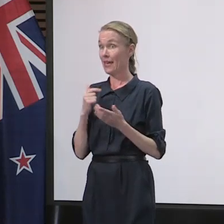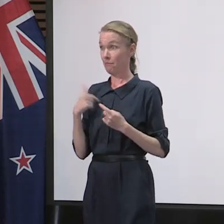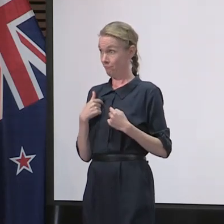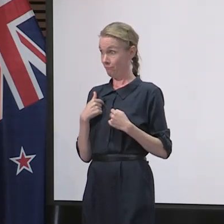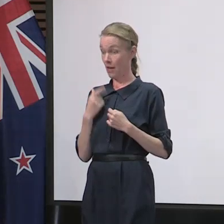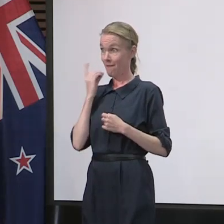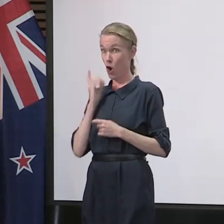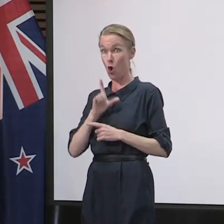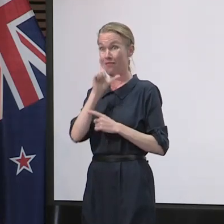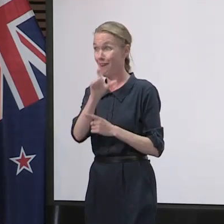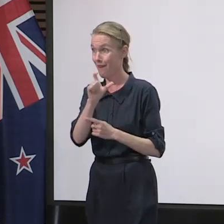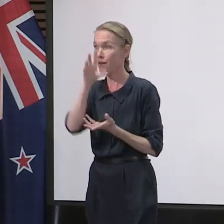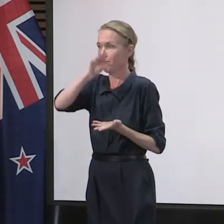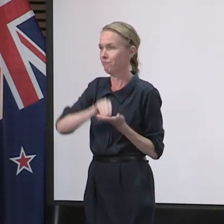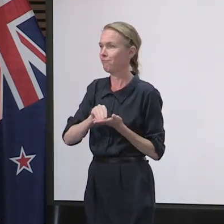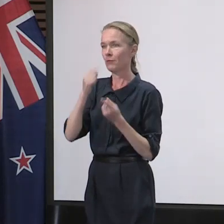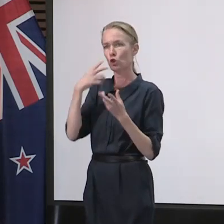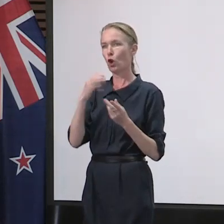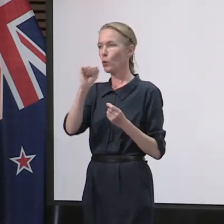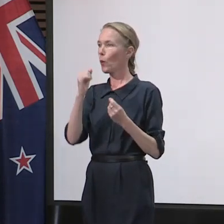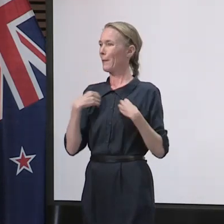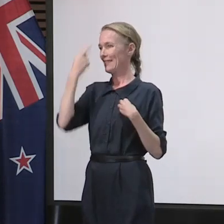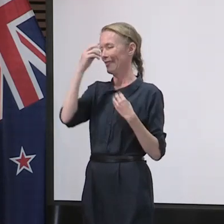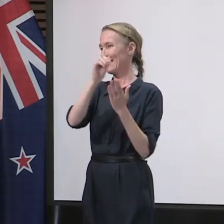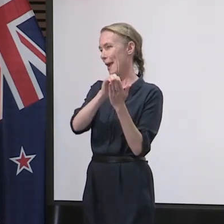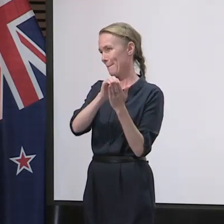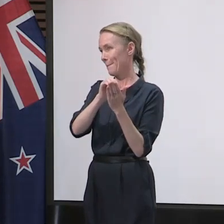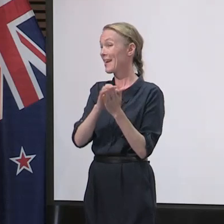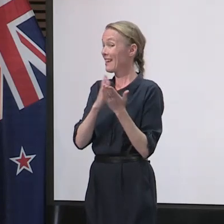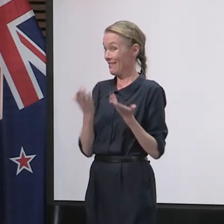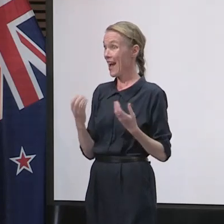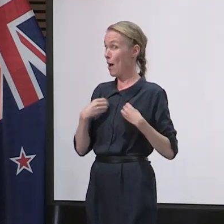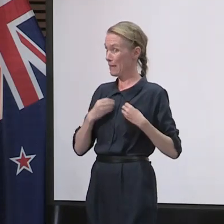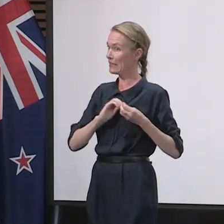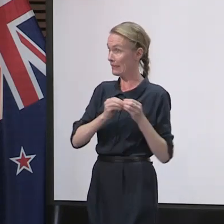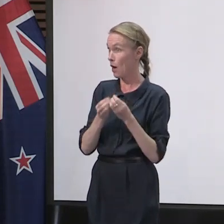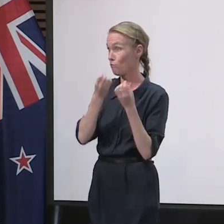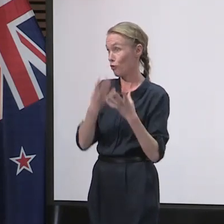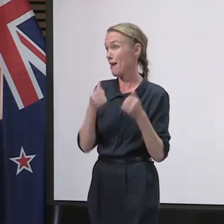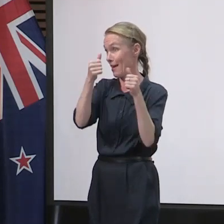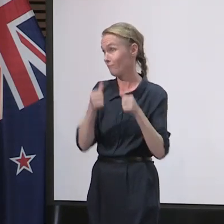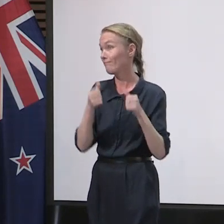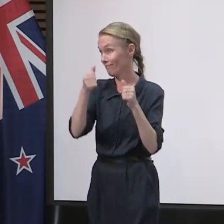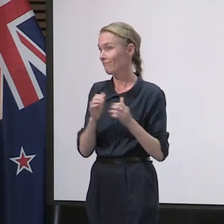code that is unique to their business number, and already,